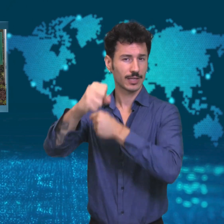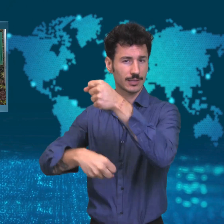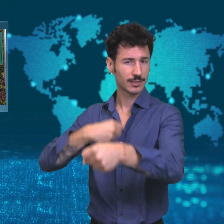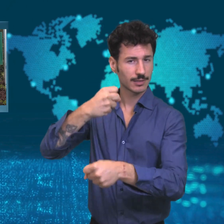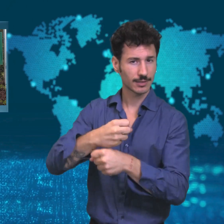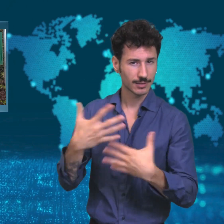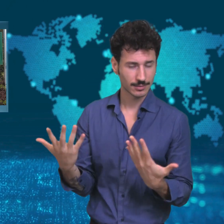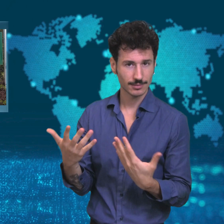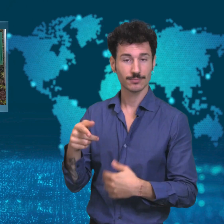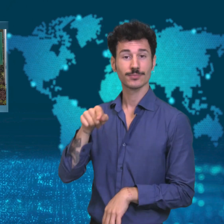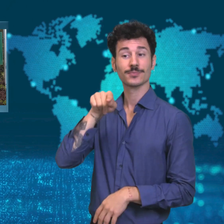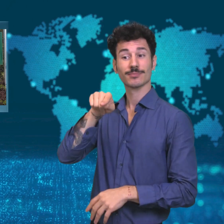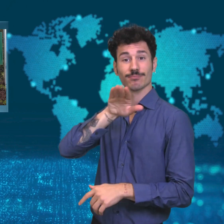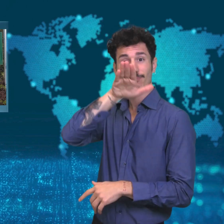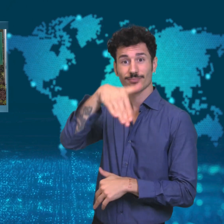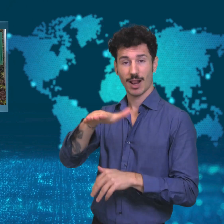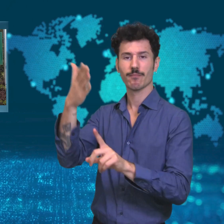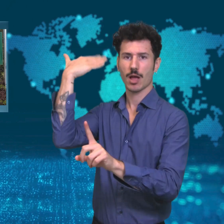His mate died in 2012,